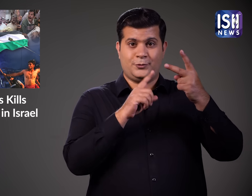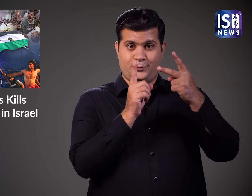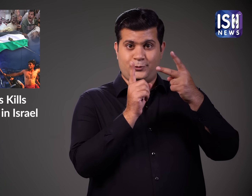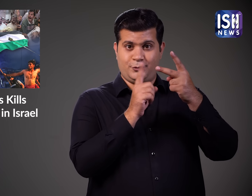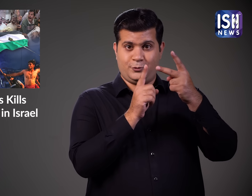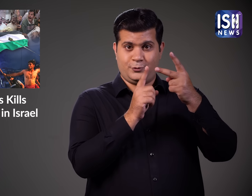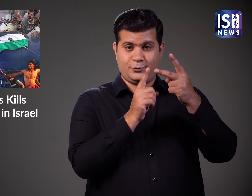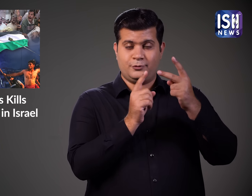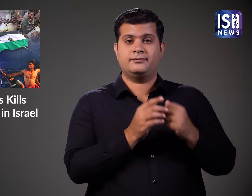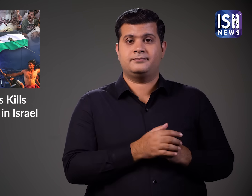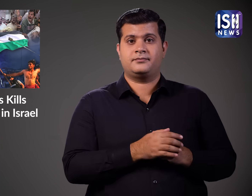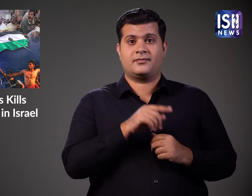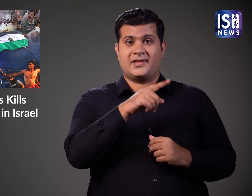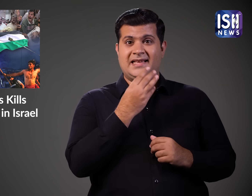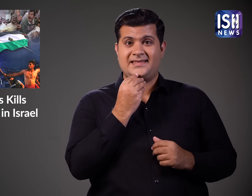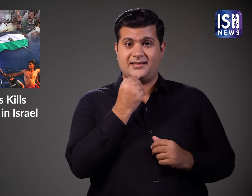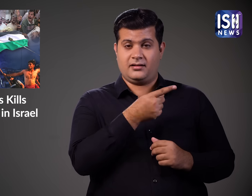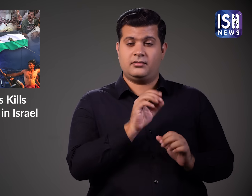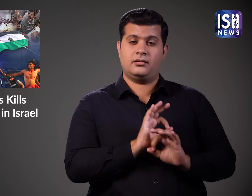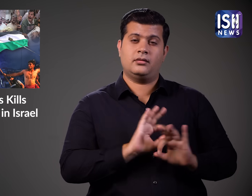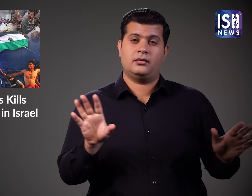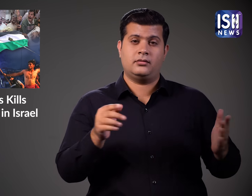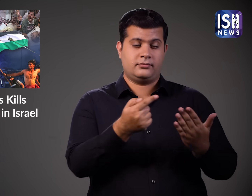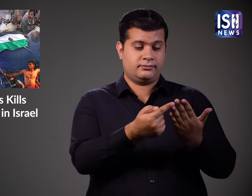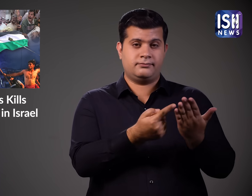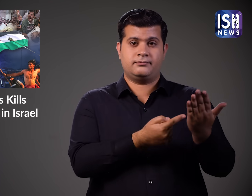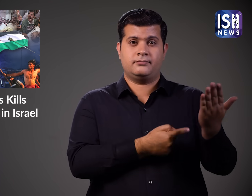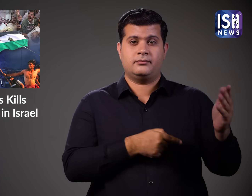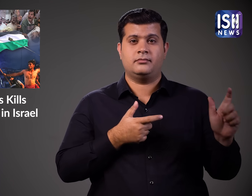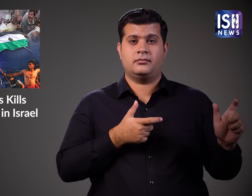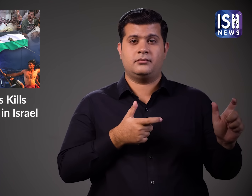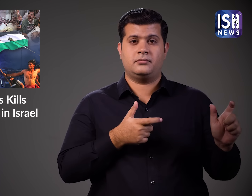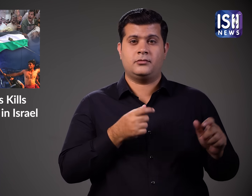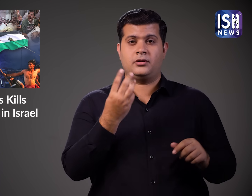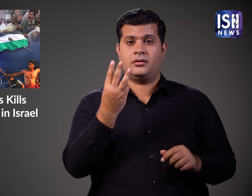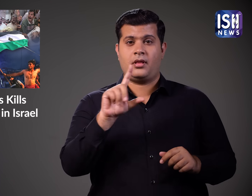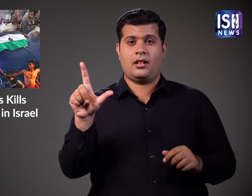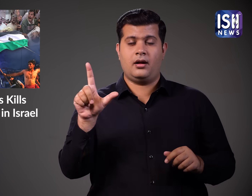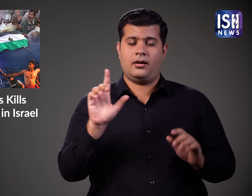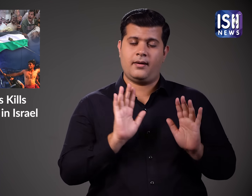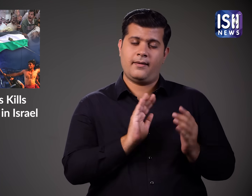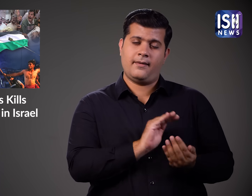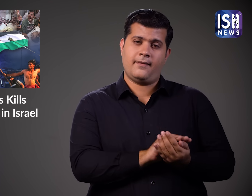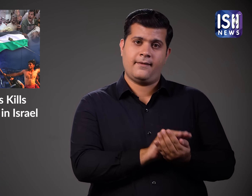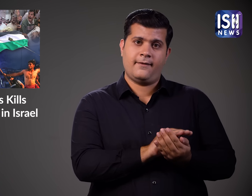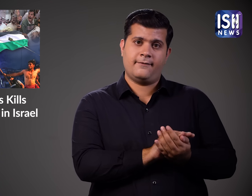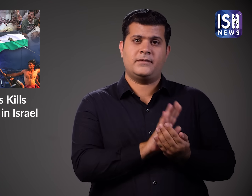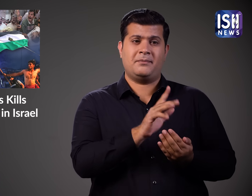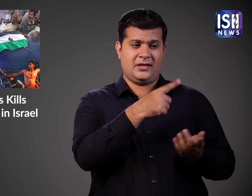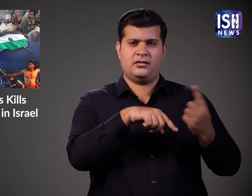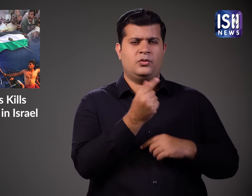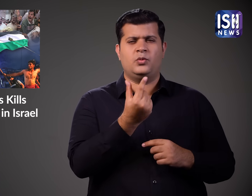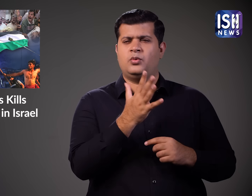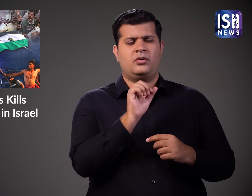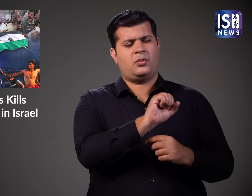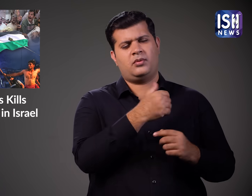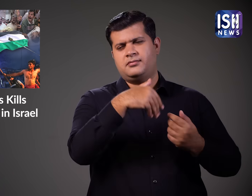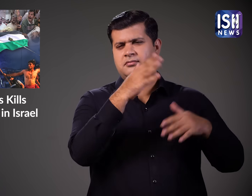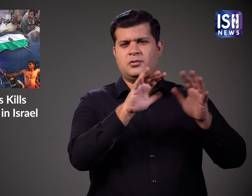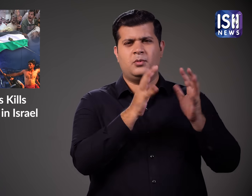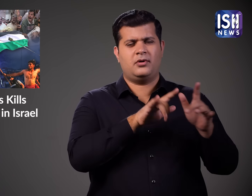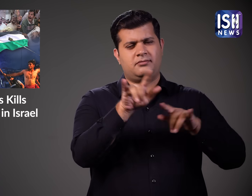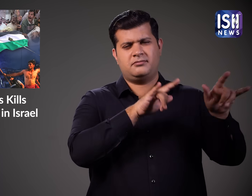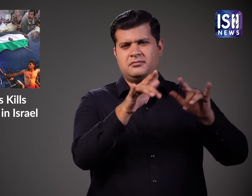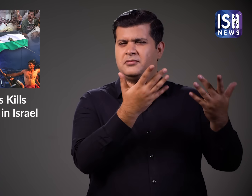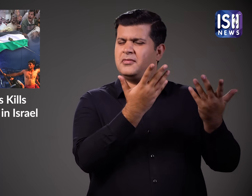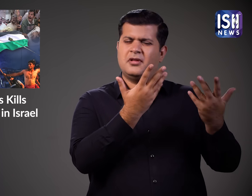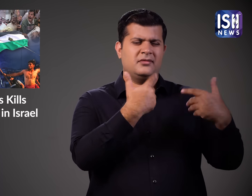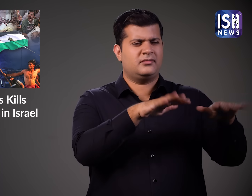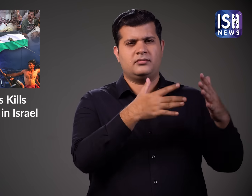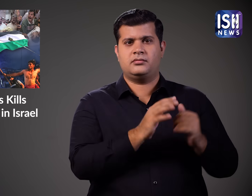2. Israel has a huge reserve force of 3 lakh soldiers.